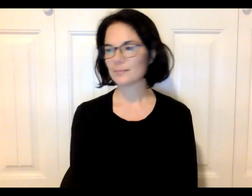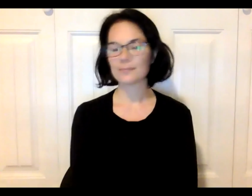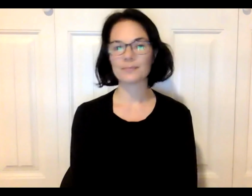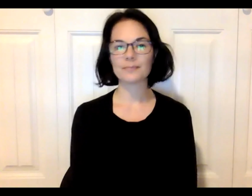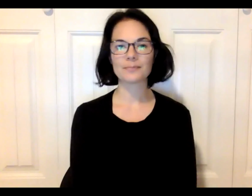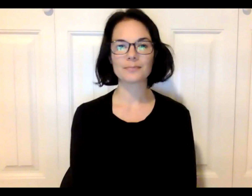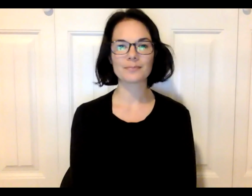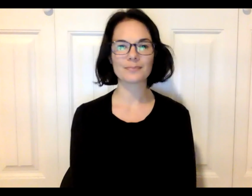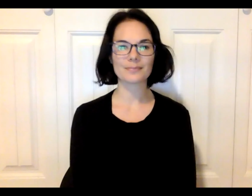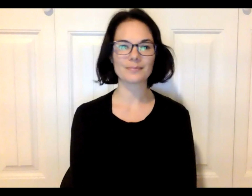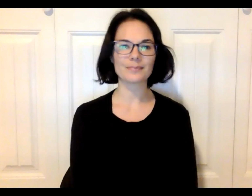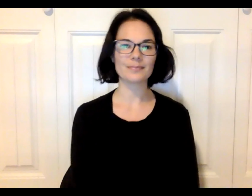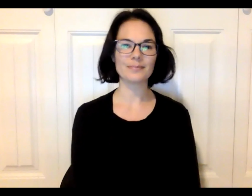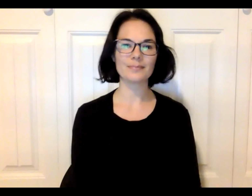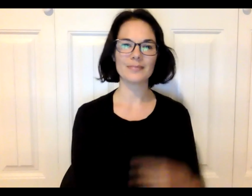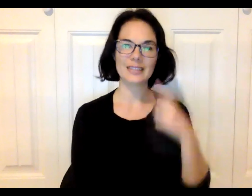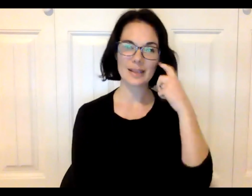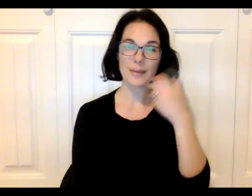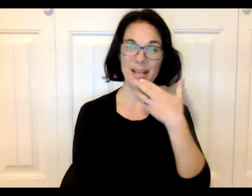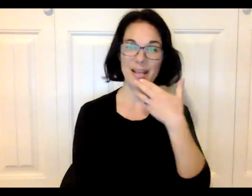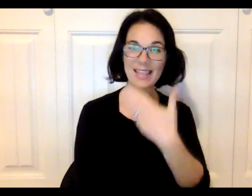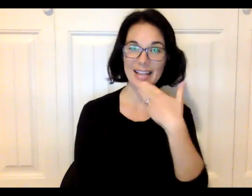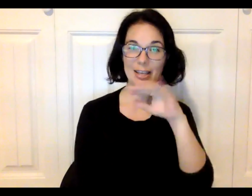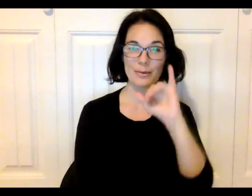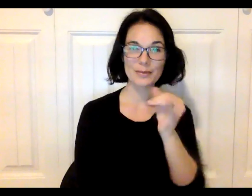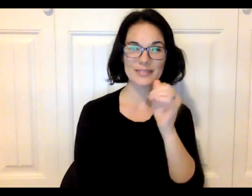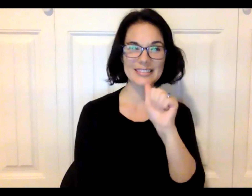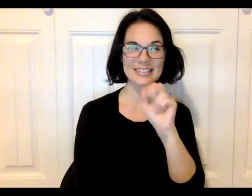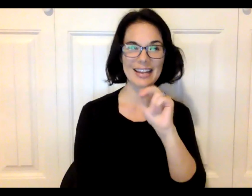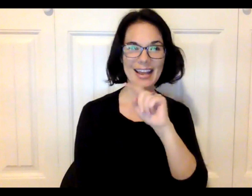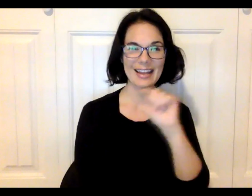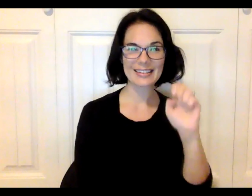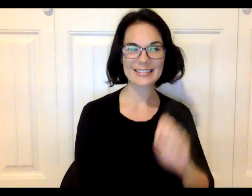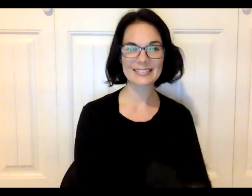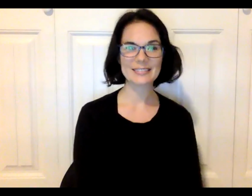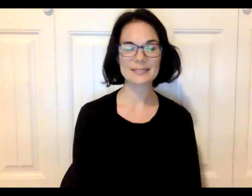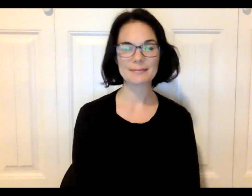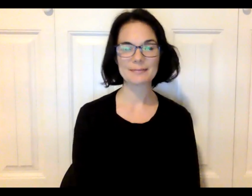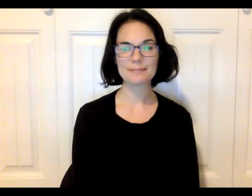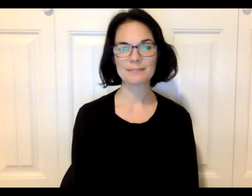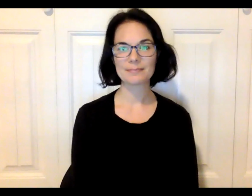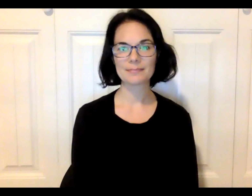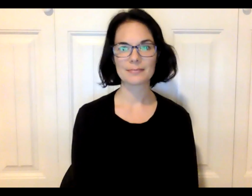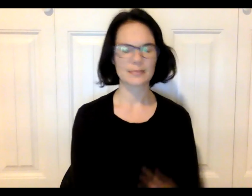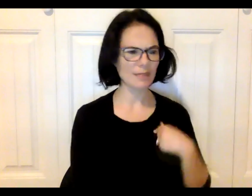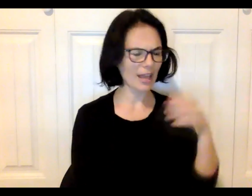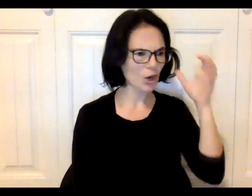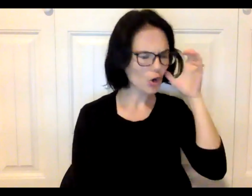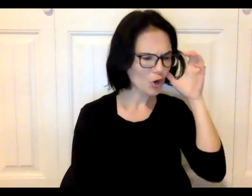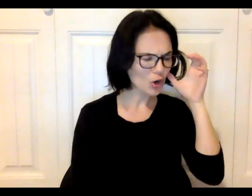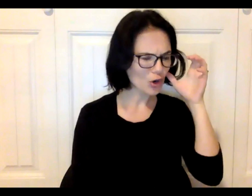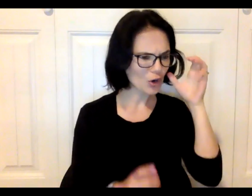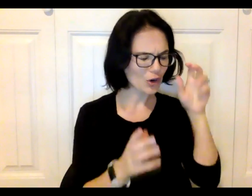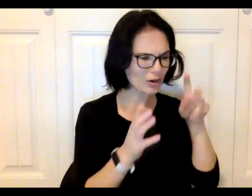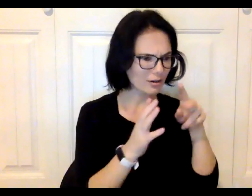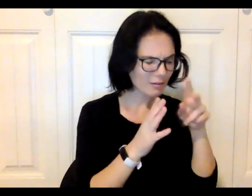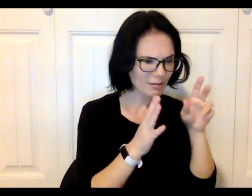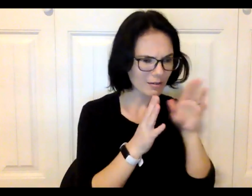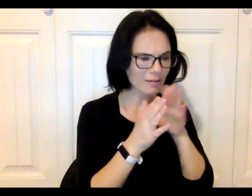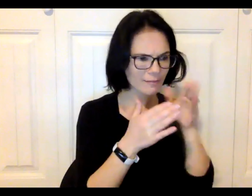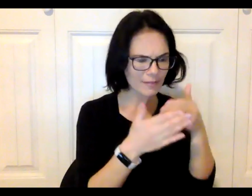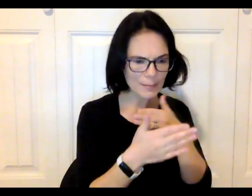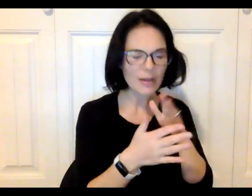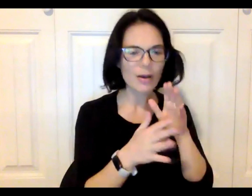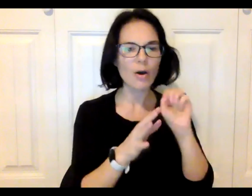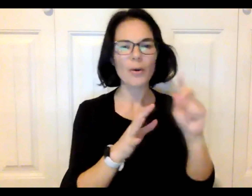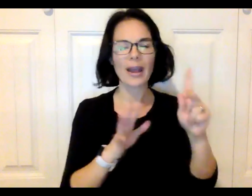Thank you Janette. I am hearing feedback...never mind, it’s done.